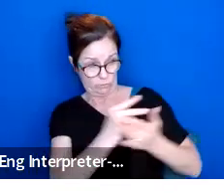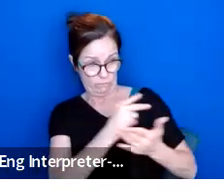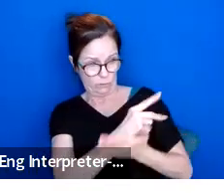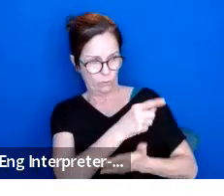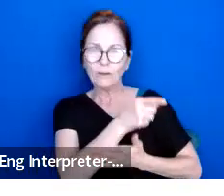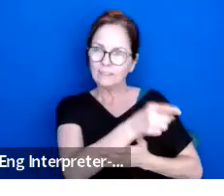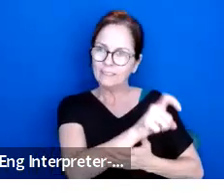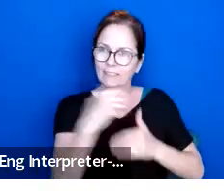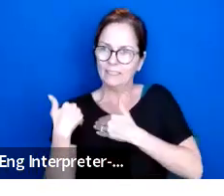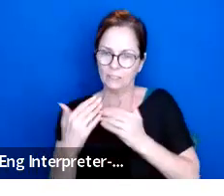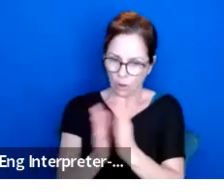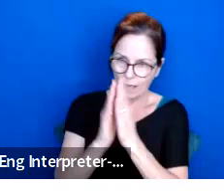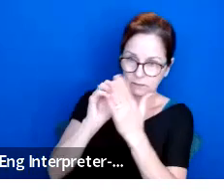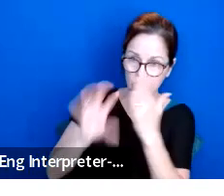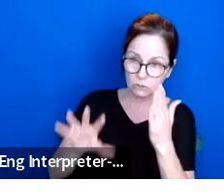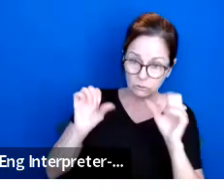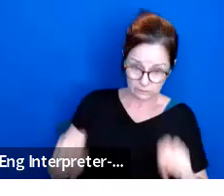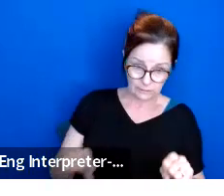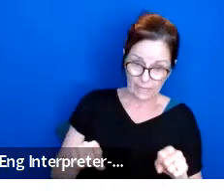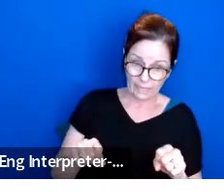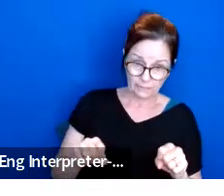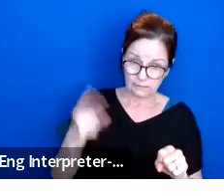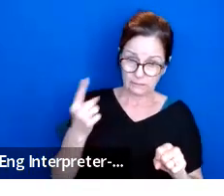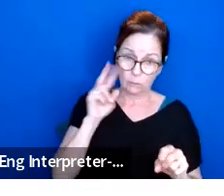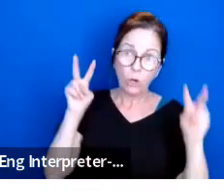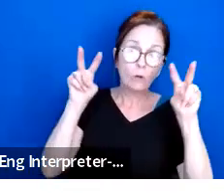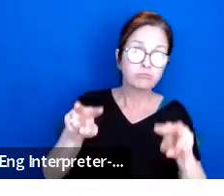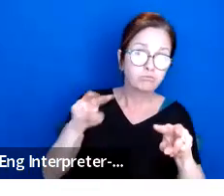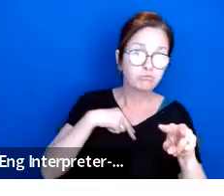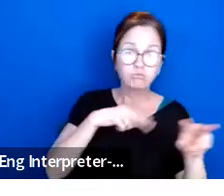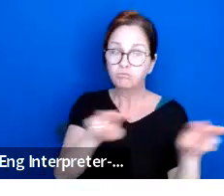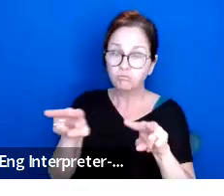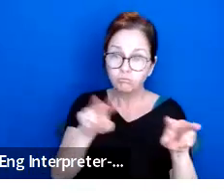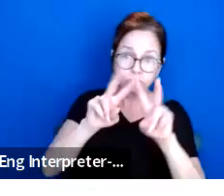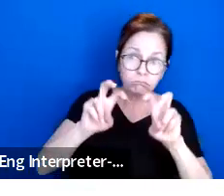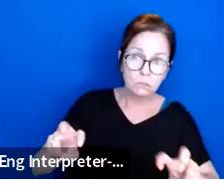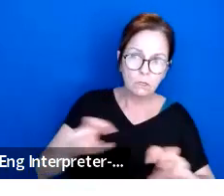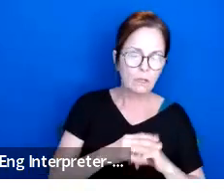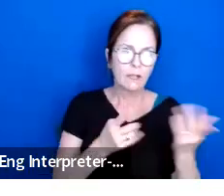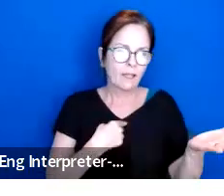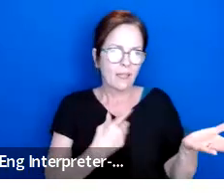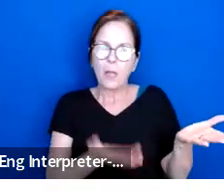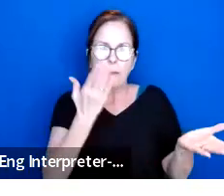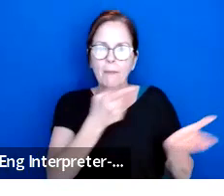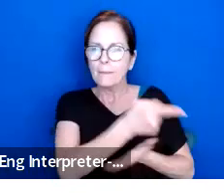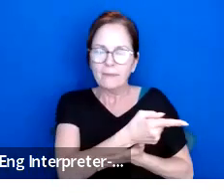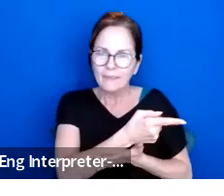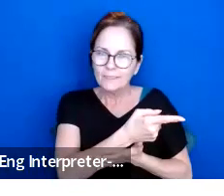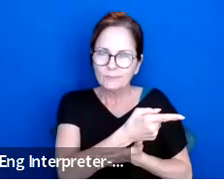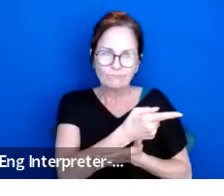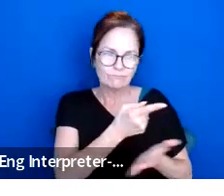Or at least, let them know because They may be working with a student in a sensitive topic and it may not be the best time for you to be there.